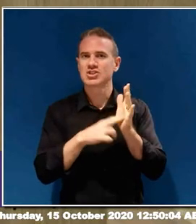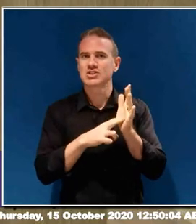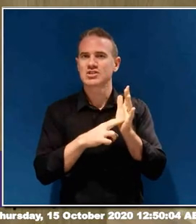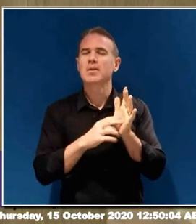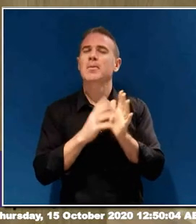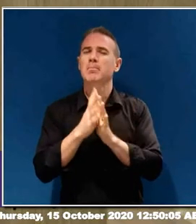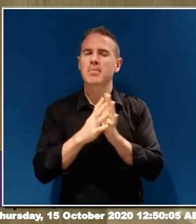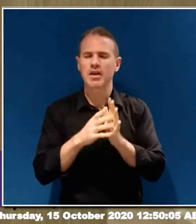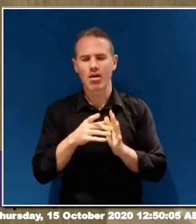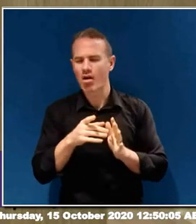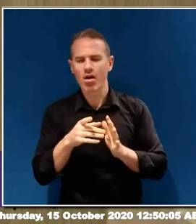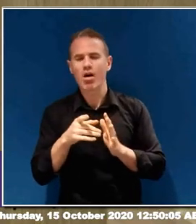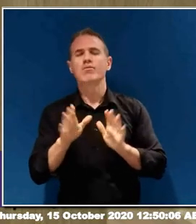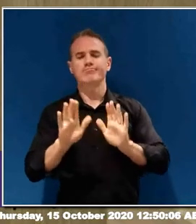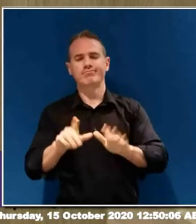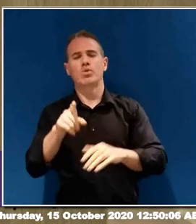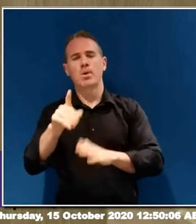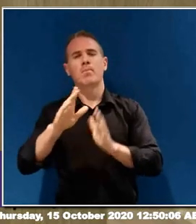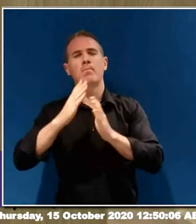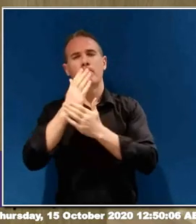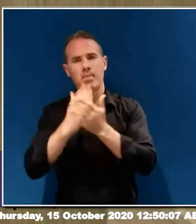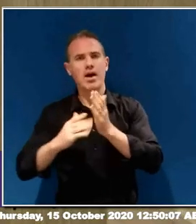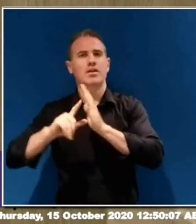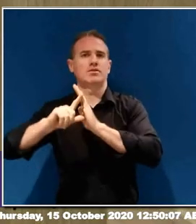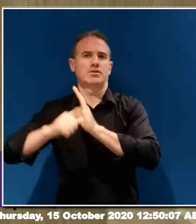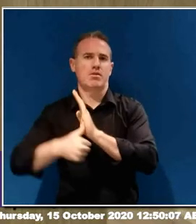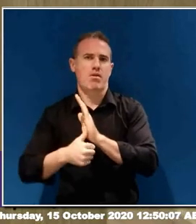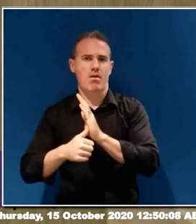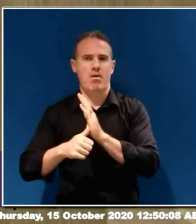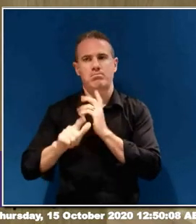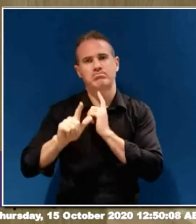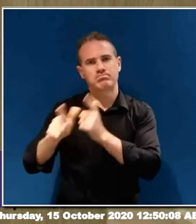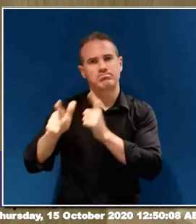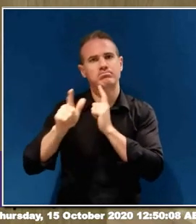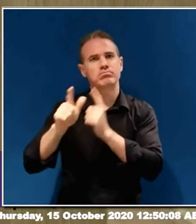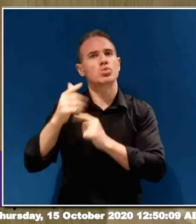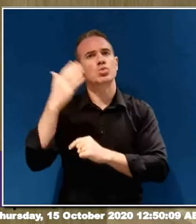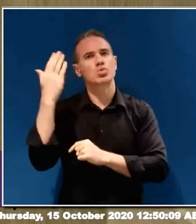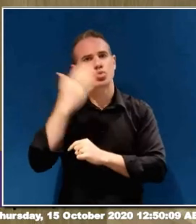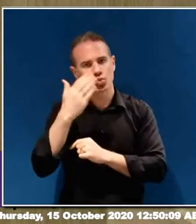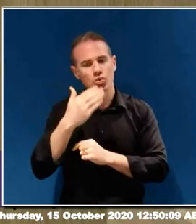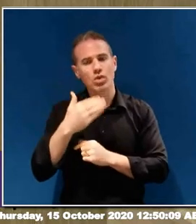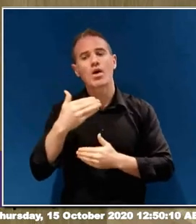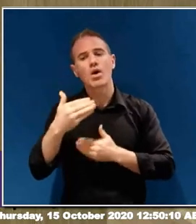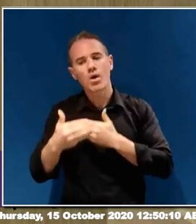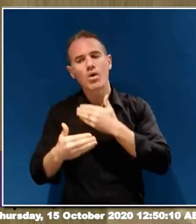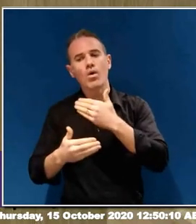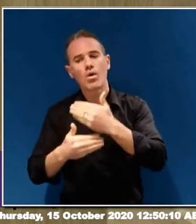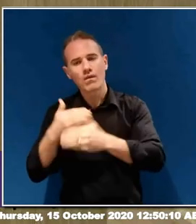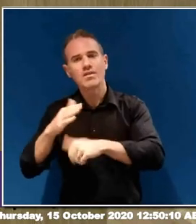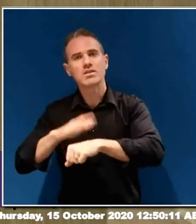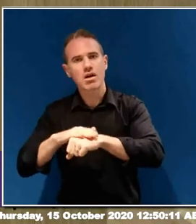with a view to increasing that time, and it does not -